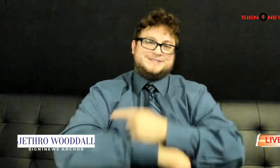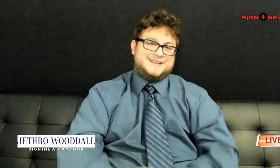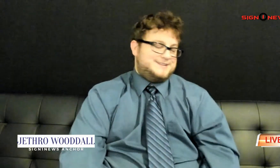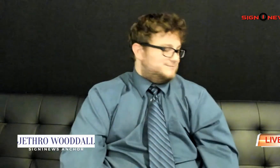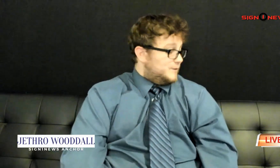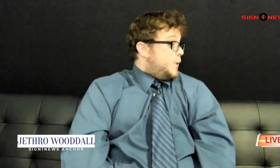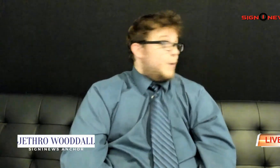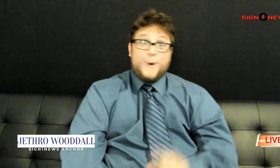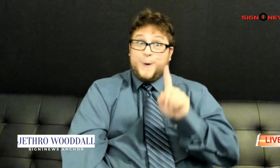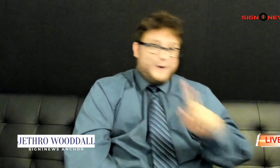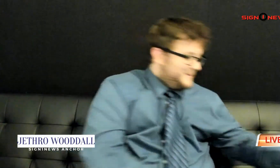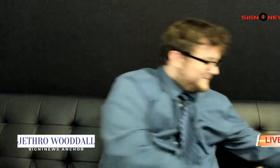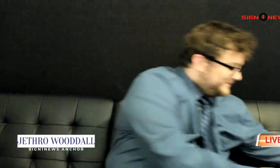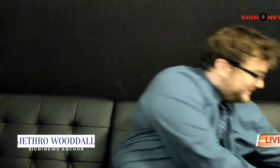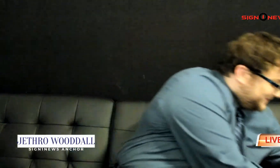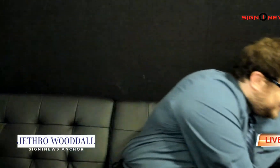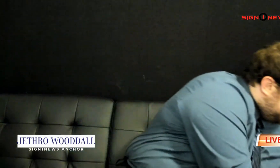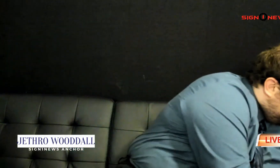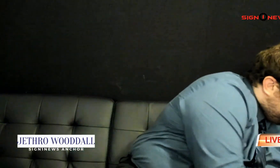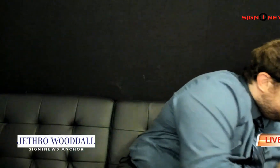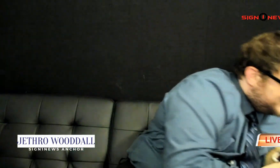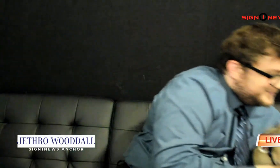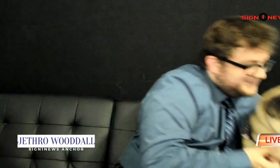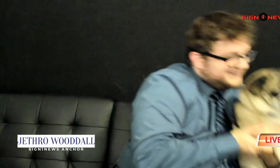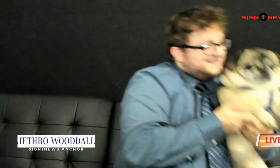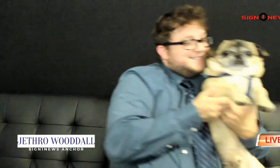oh wait hi